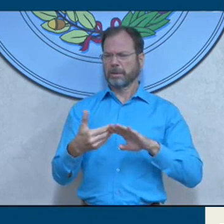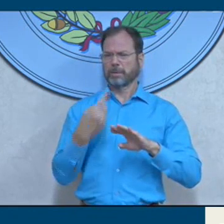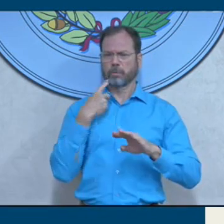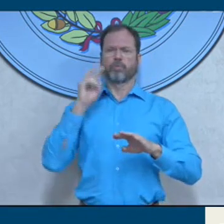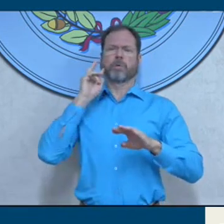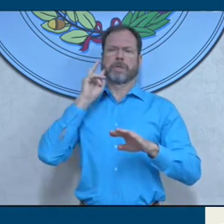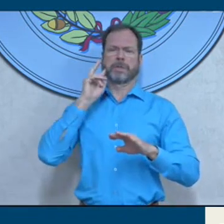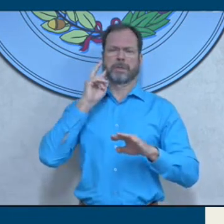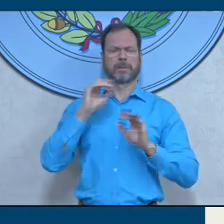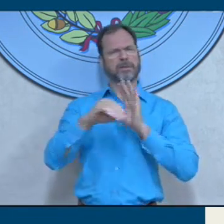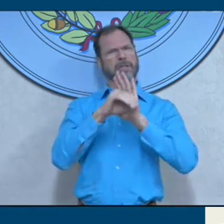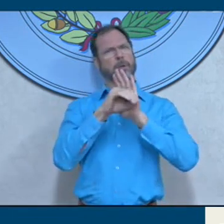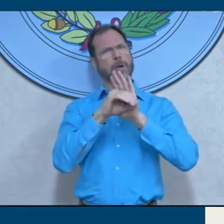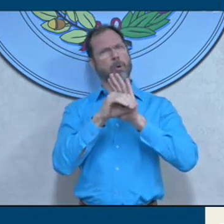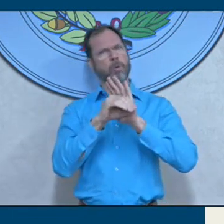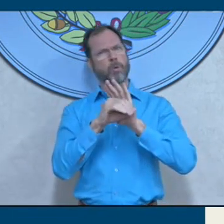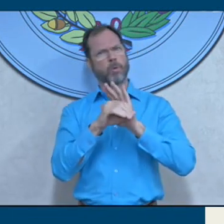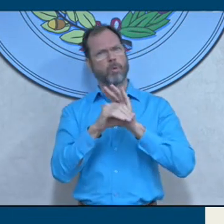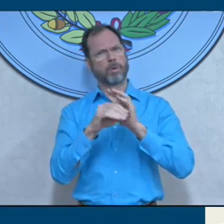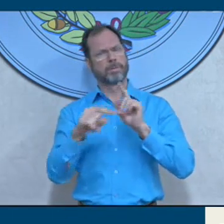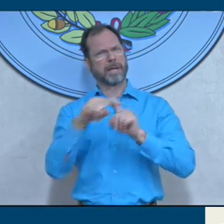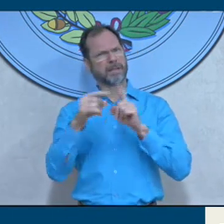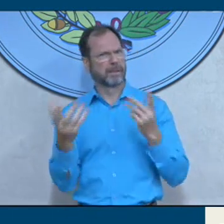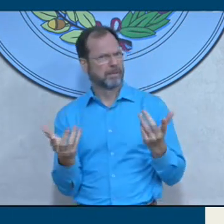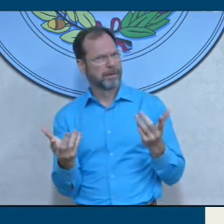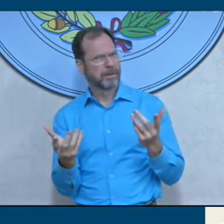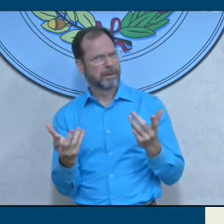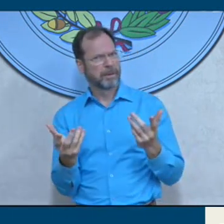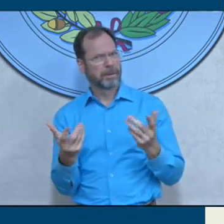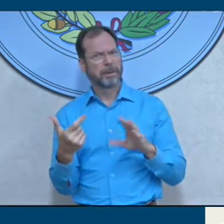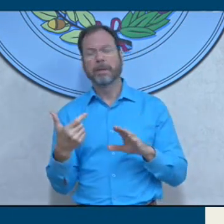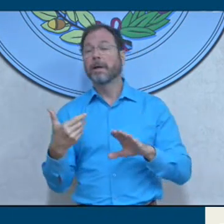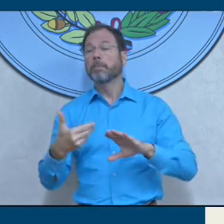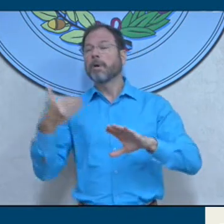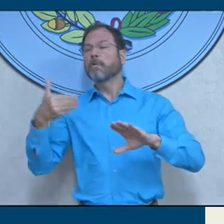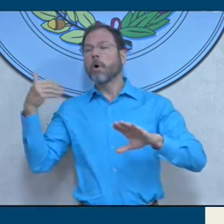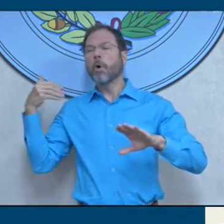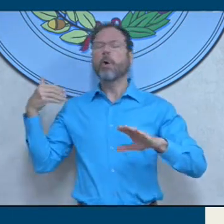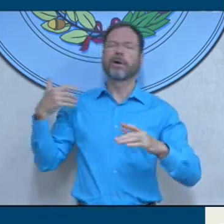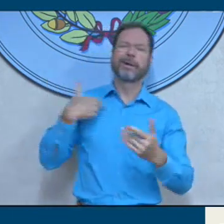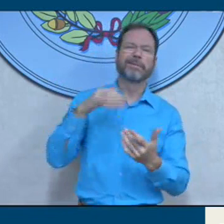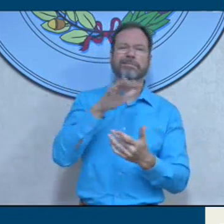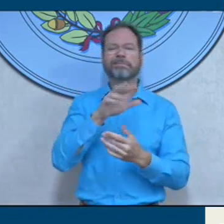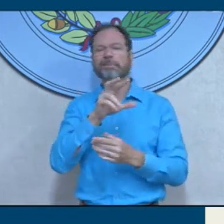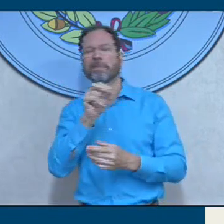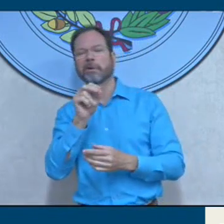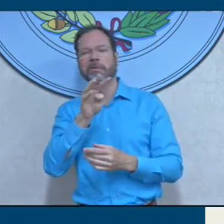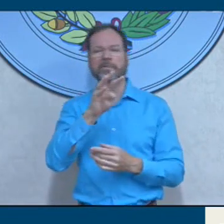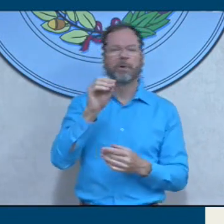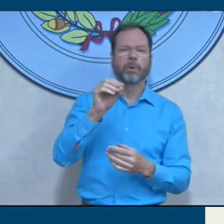NUMBERS. I SEE THAT YESTERDAY HAYS COUNTY HAD 0 TEST POSITIVE AND THE AND THE DAY